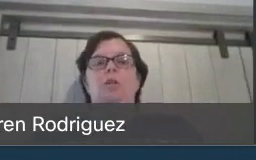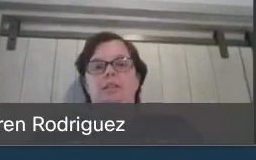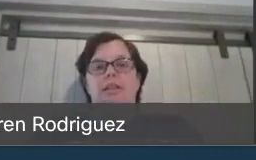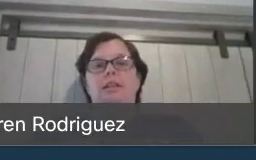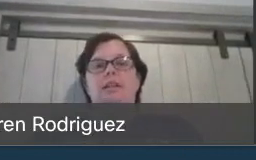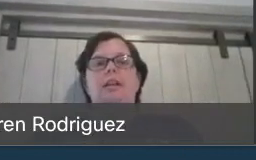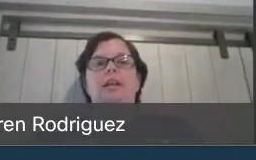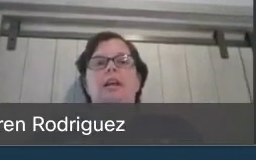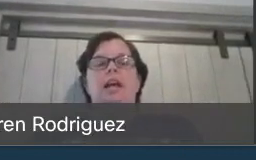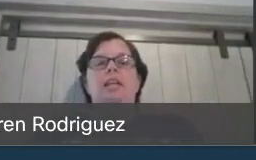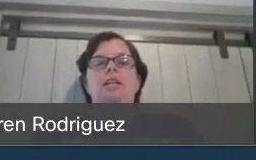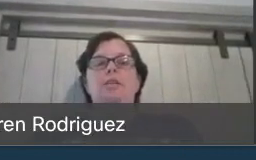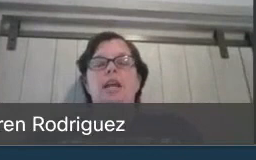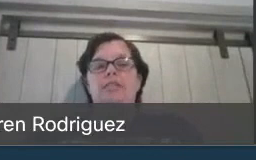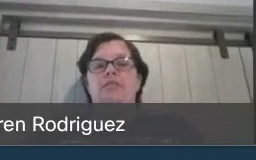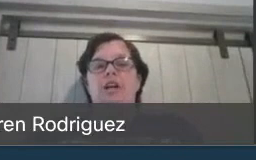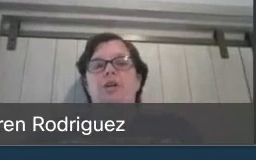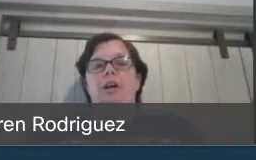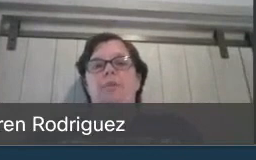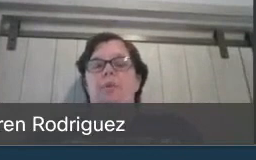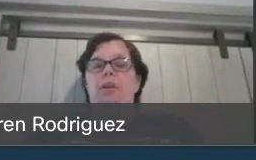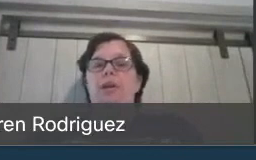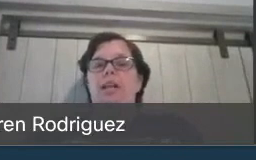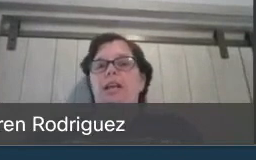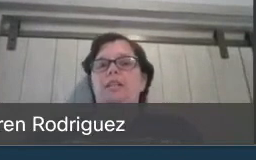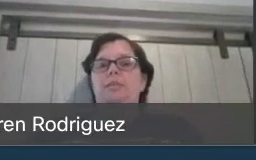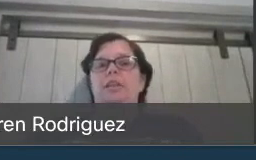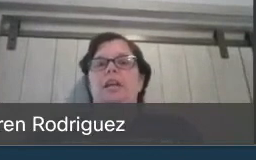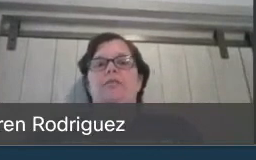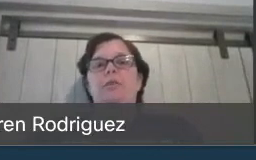what we're discussing. And then I do like to follow up with my clients with like a